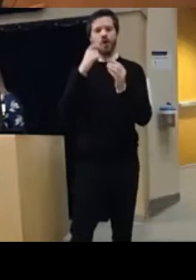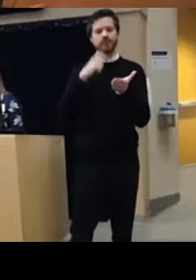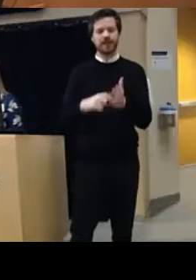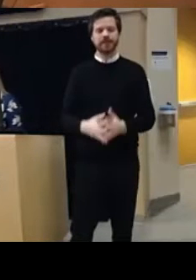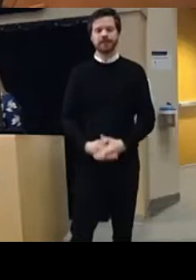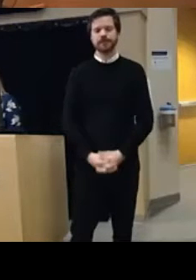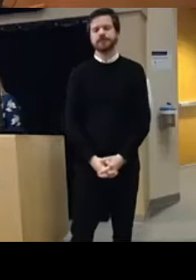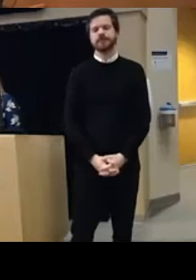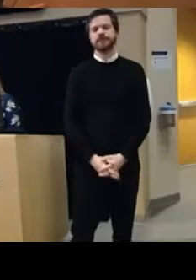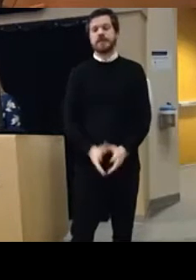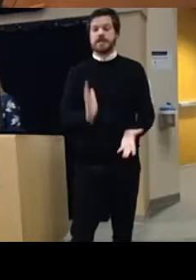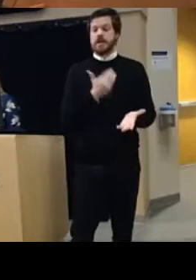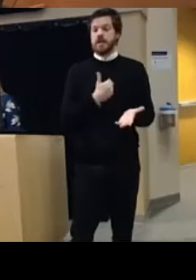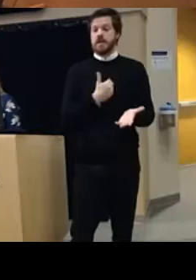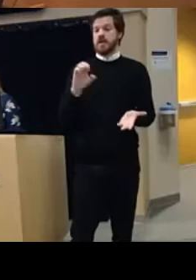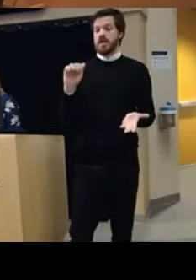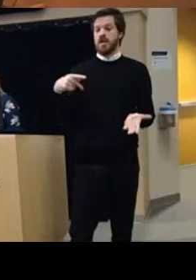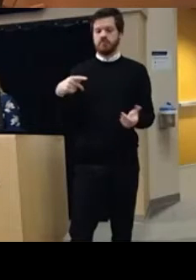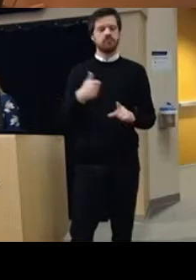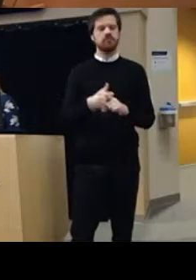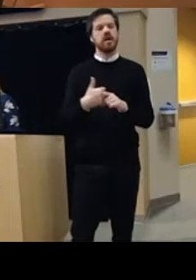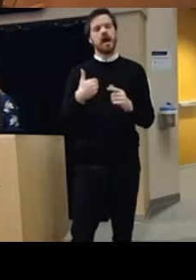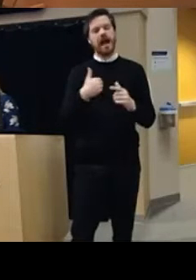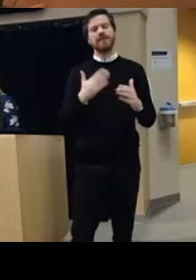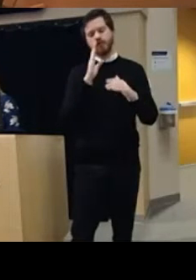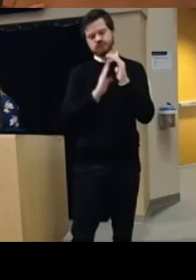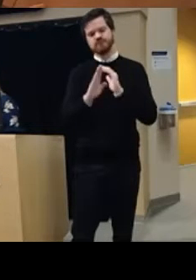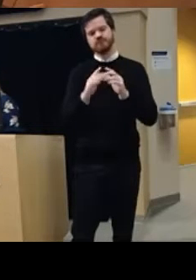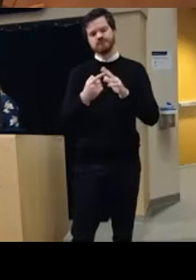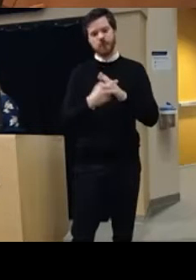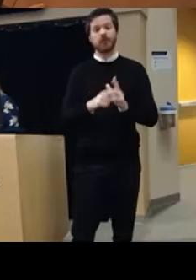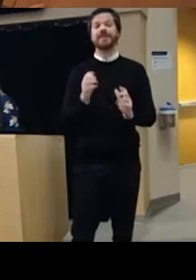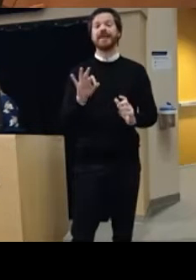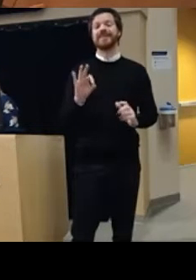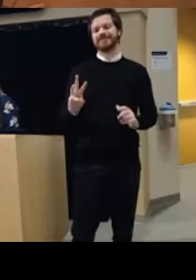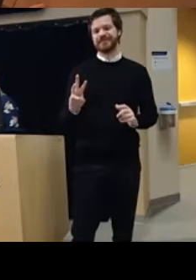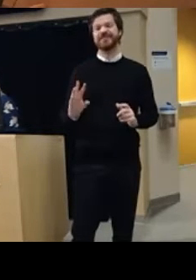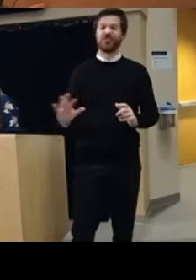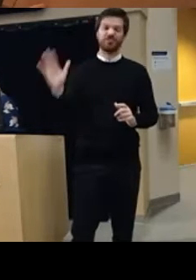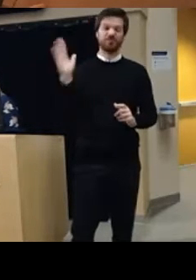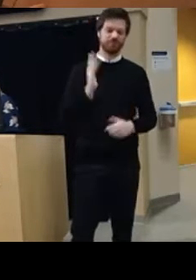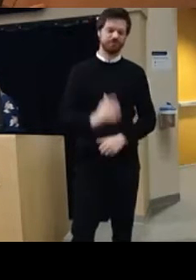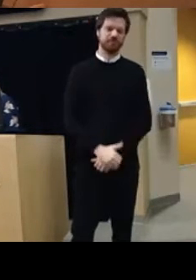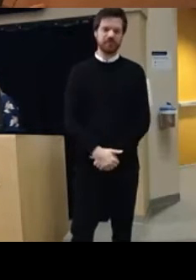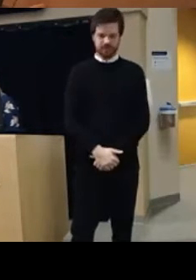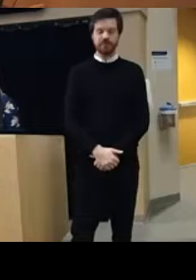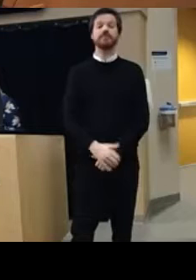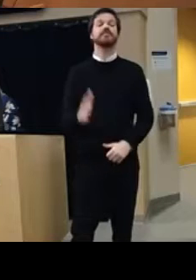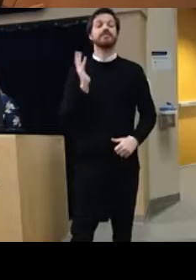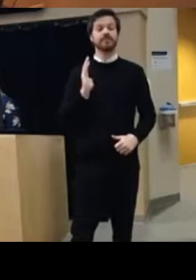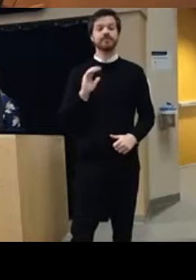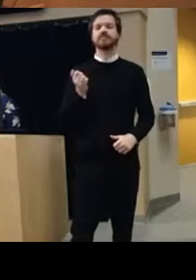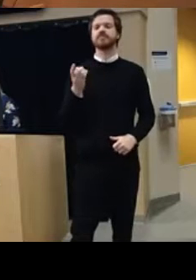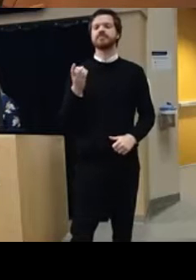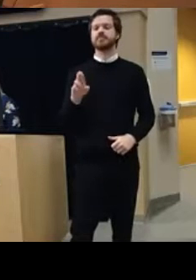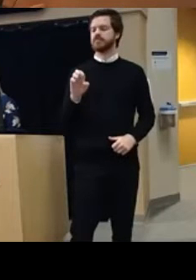our EAP um has its humble Origins um in 1996 so a long time ago um at the time Dr Eric Kane um our